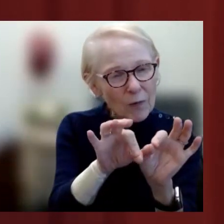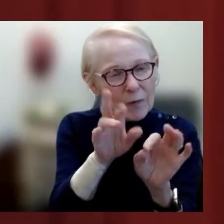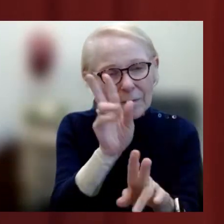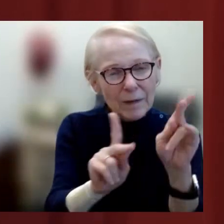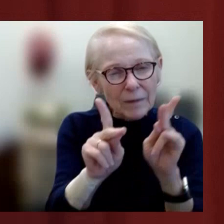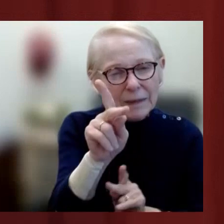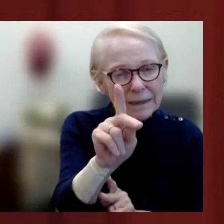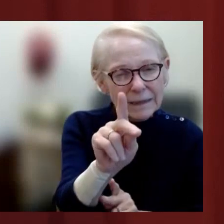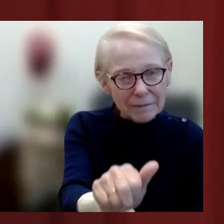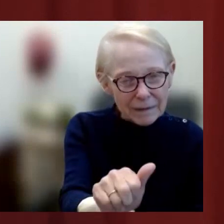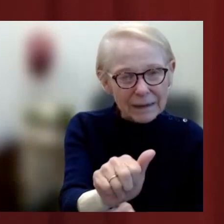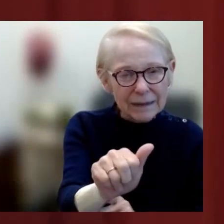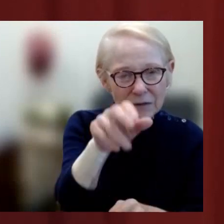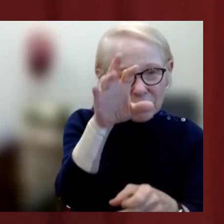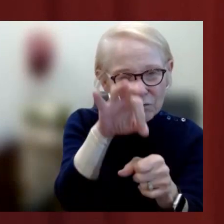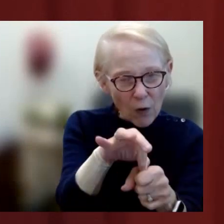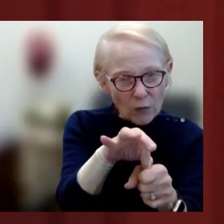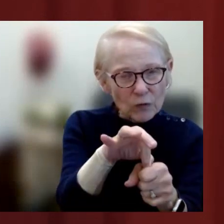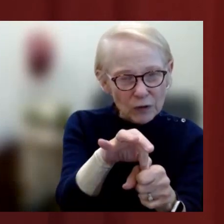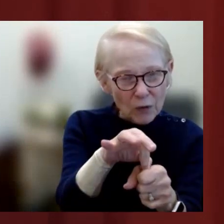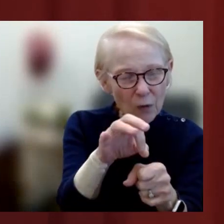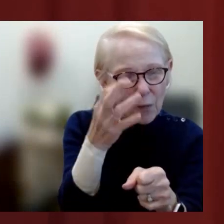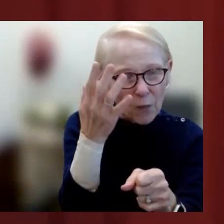make sure that they have their voices heard because it's just as important